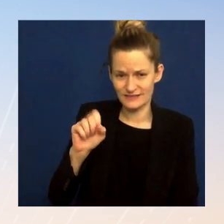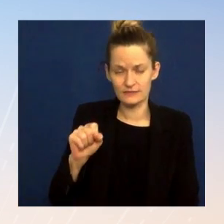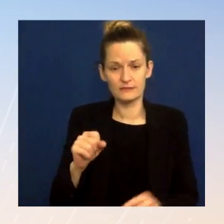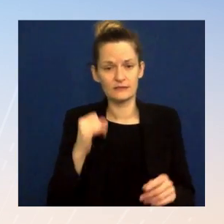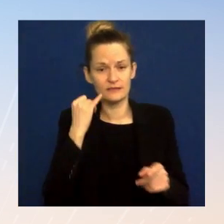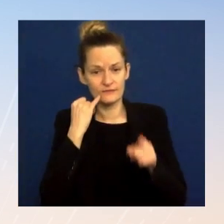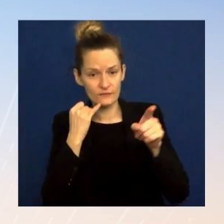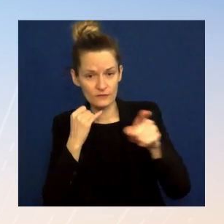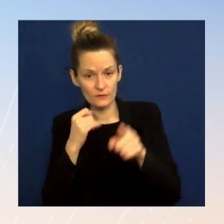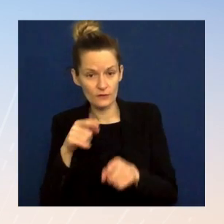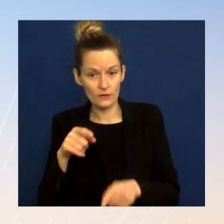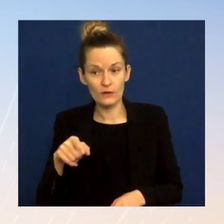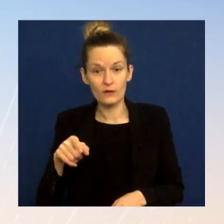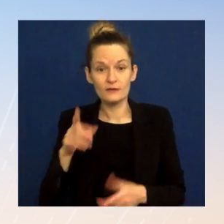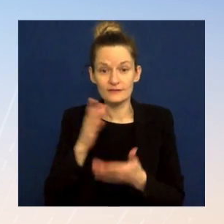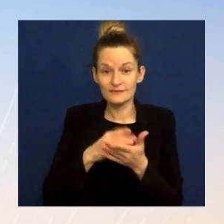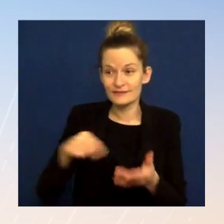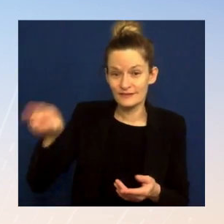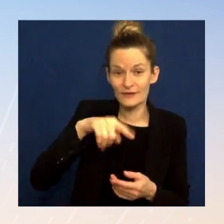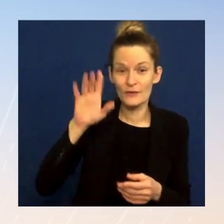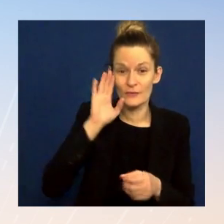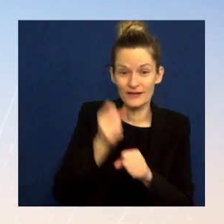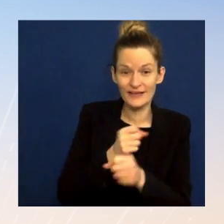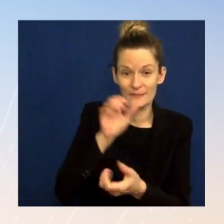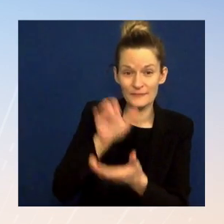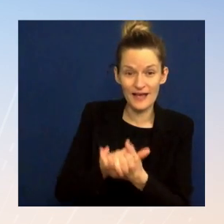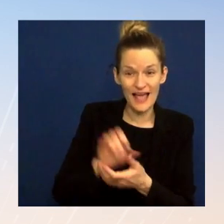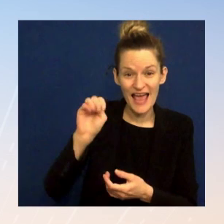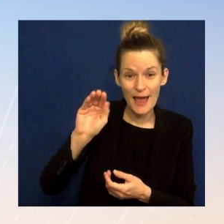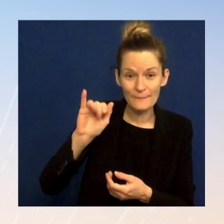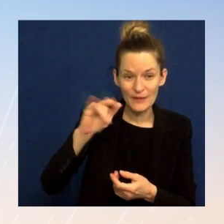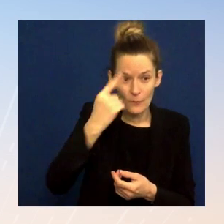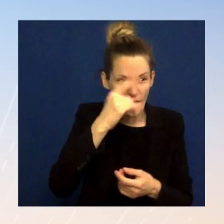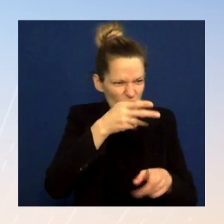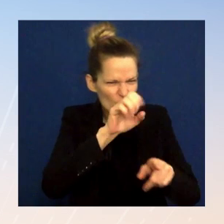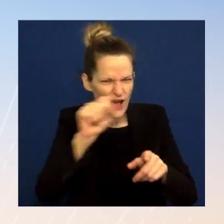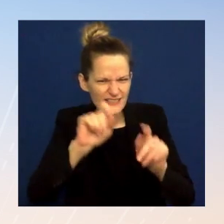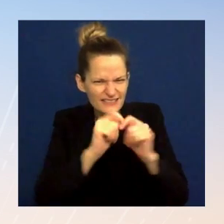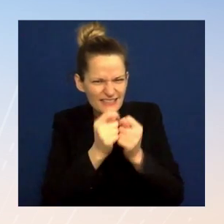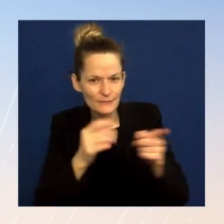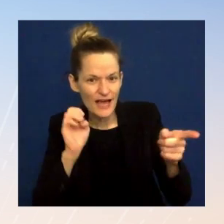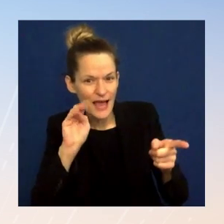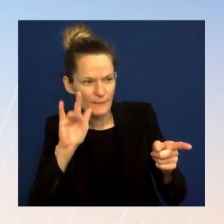And Emilie is here because I asked her to come out here because Emilie is getting married on Saturday.